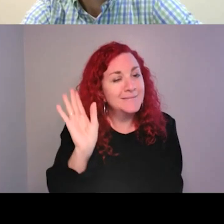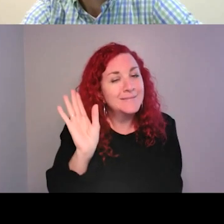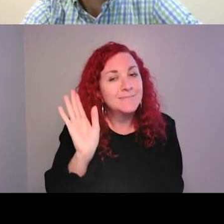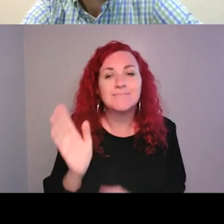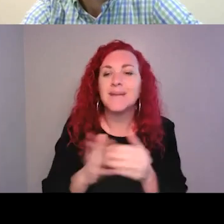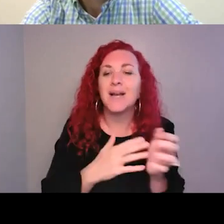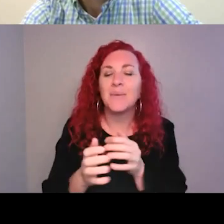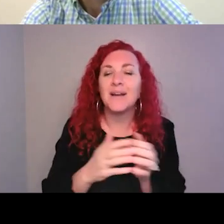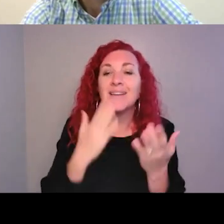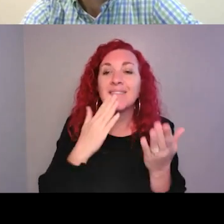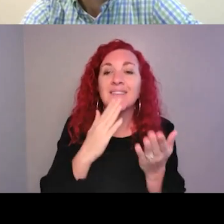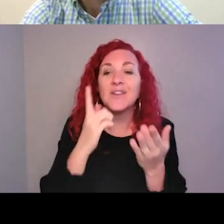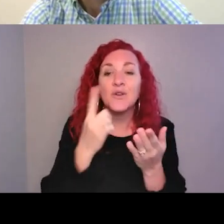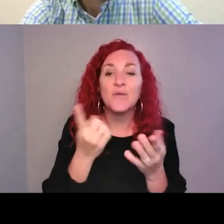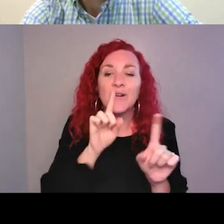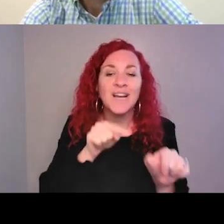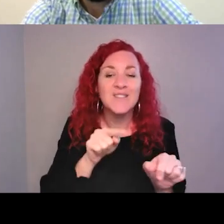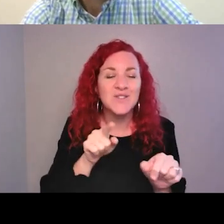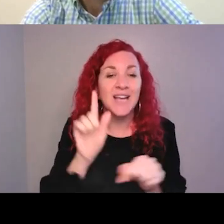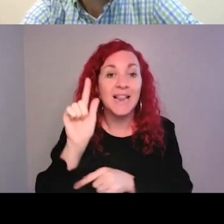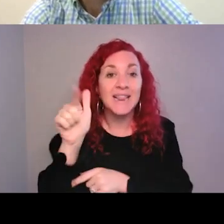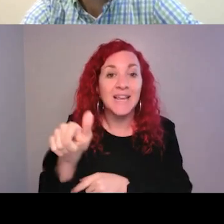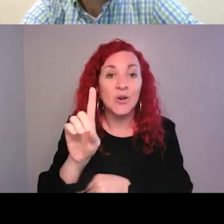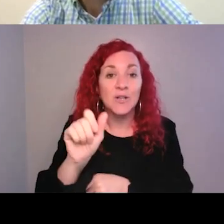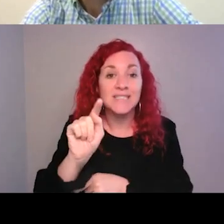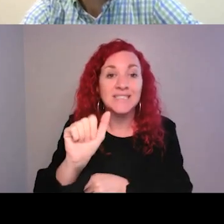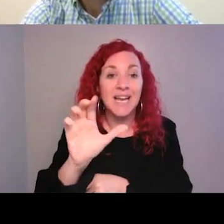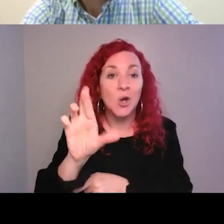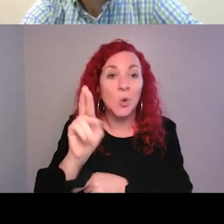LOOKING FORWARD TO SEEING YOU LATER TODAY IN THE DATA CORNER.